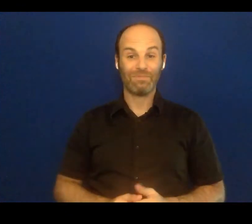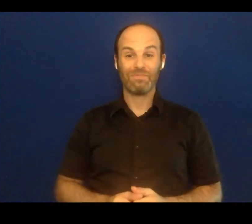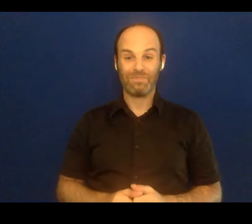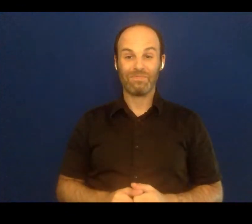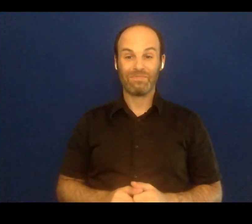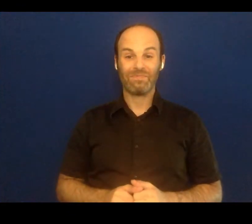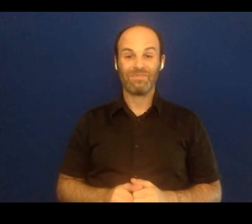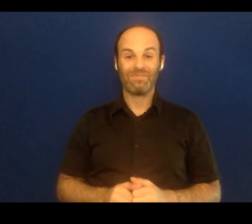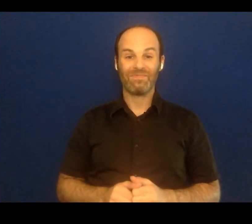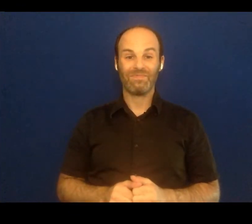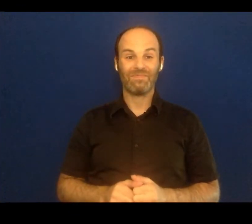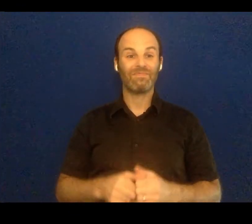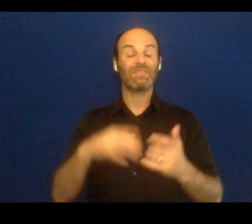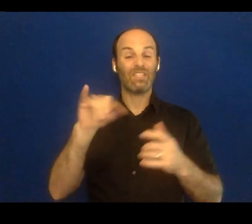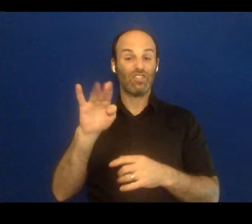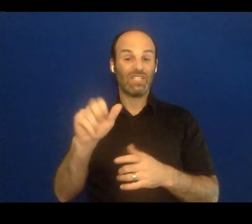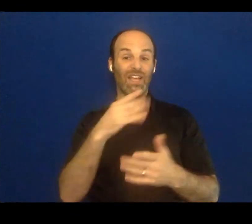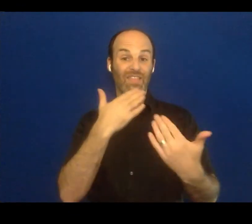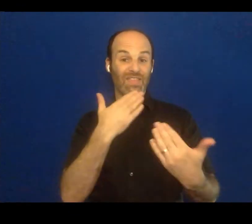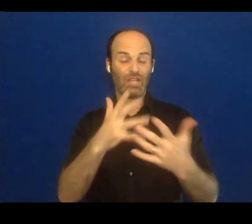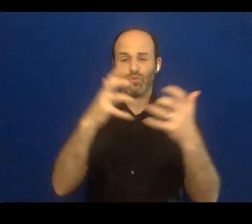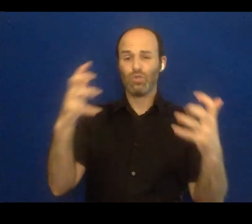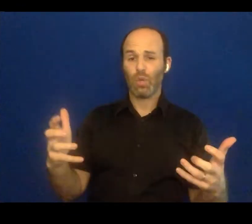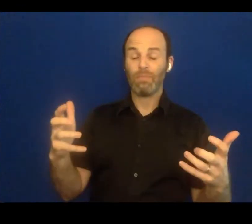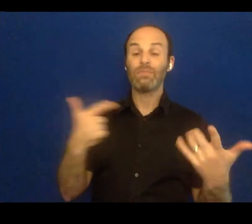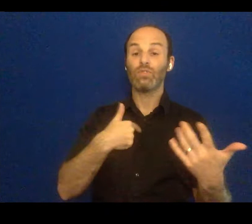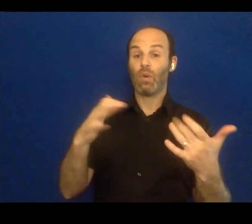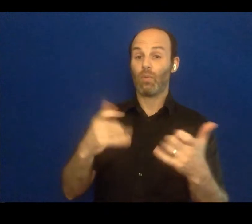THIS TALK TODAY. THANK YOU SO BOTH SO MUCH. SO I WANT TO START OUR